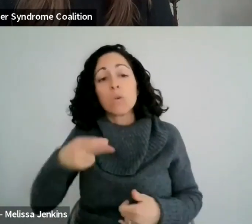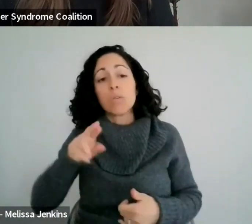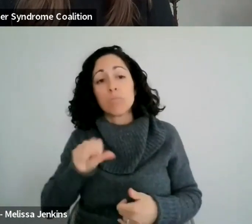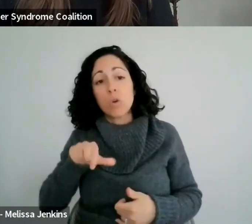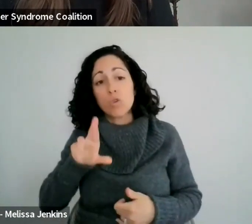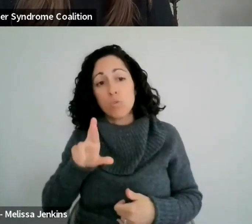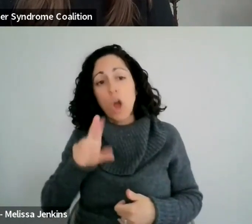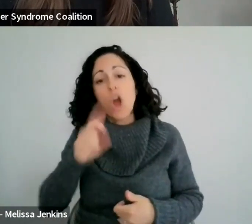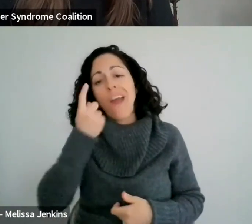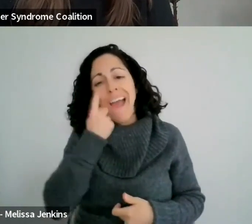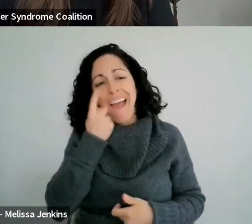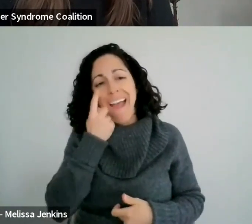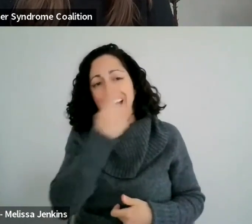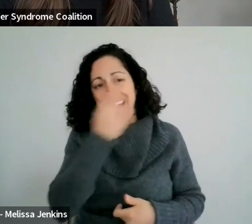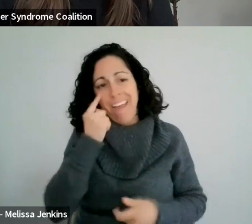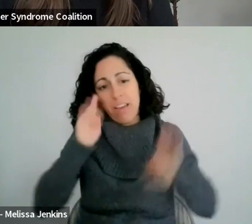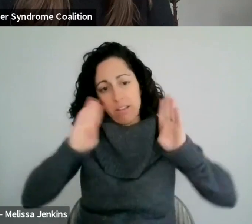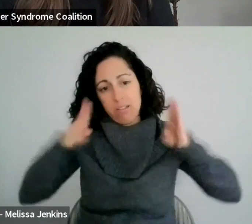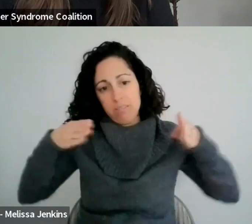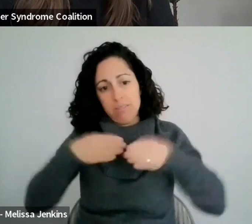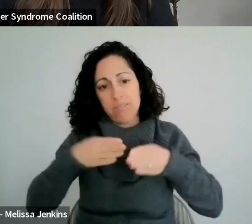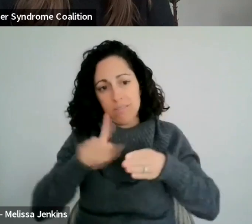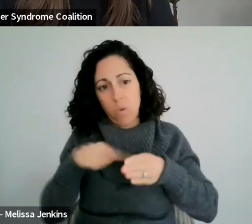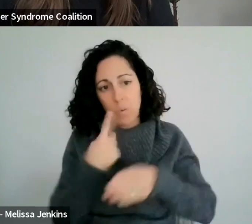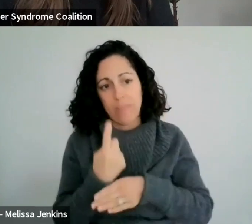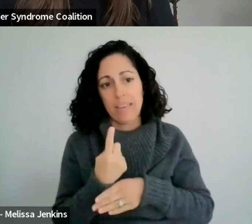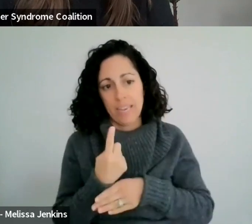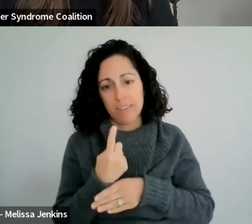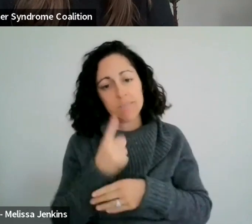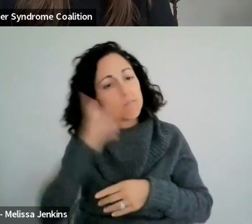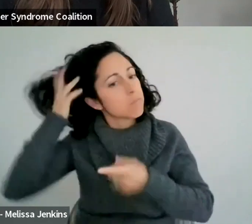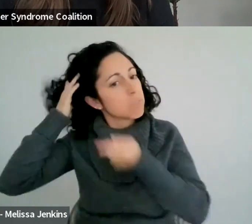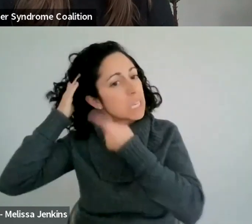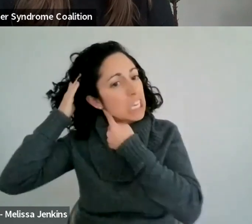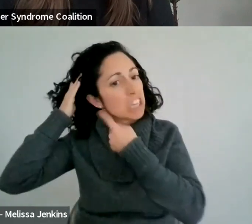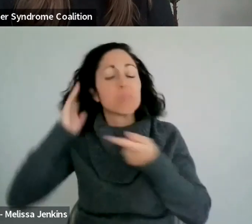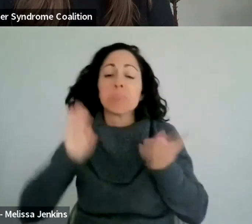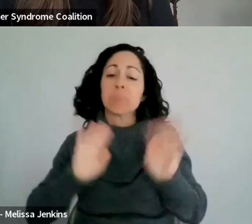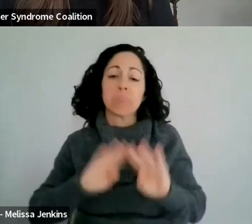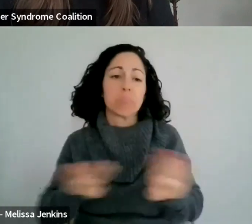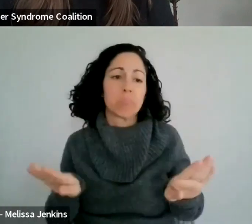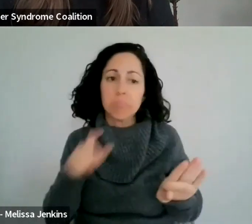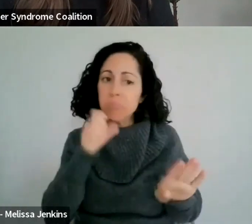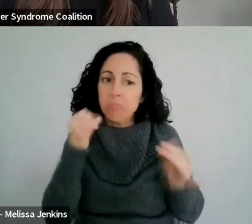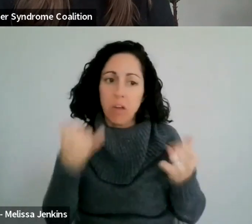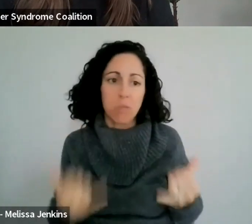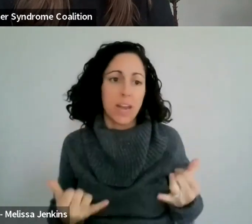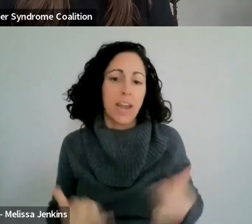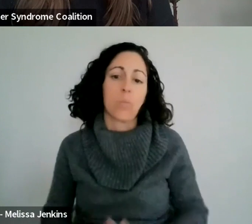and through that so we won't be doing the ear as well. Right.